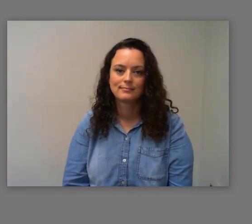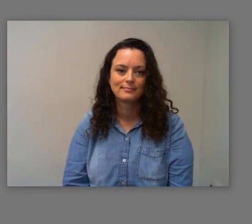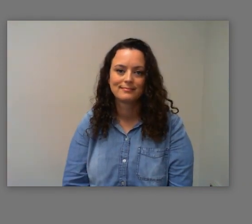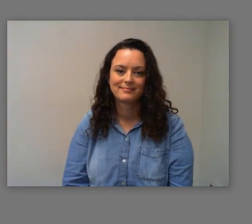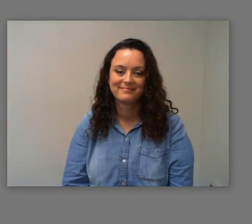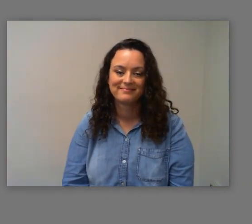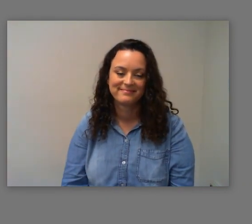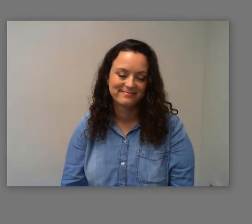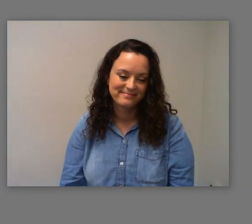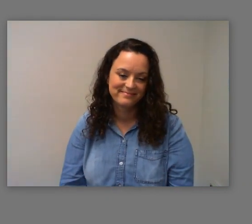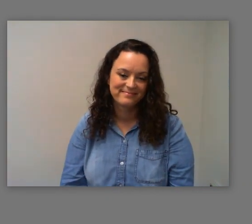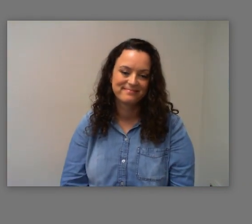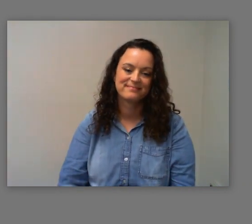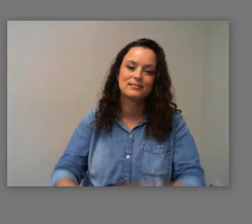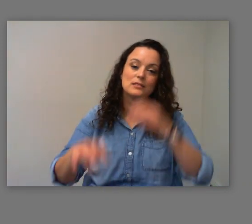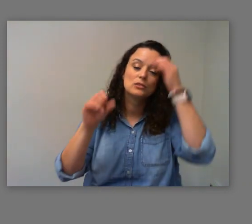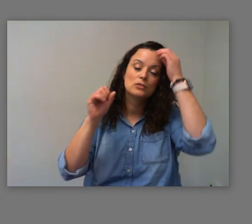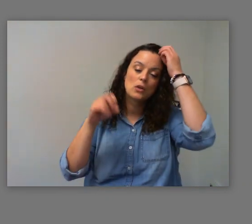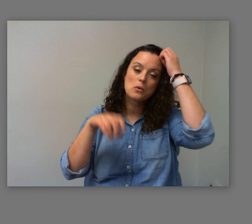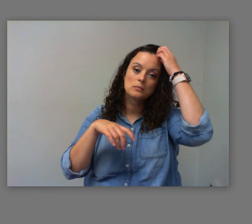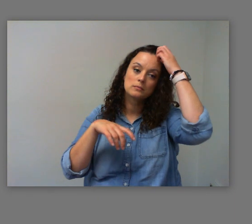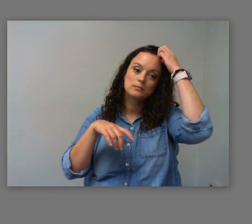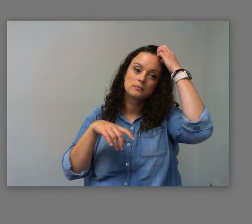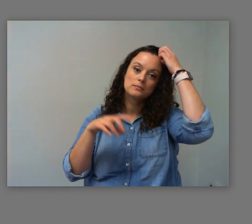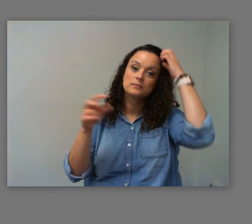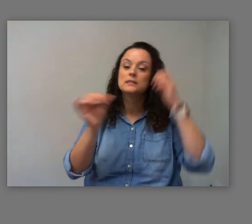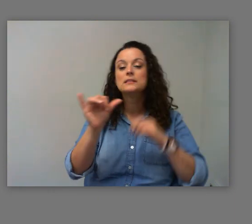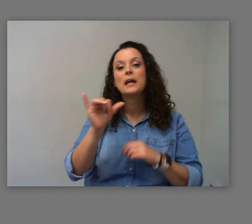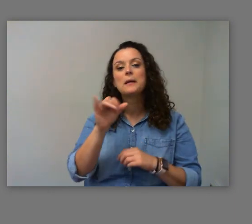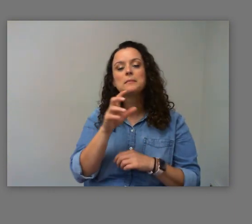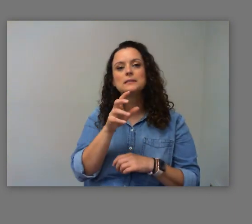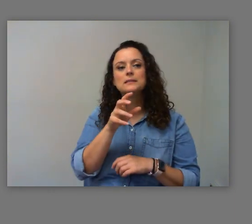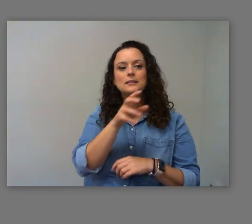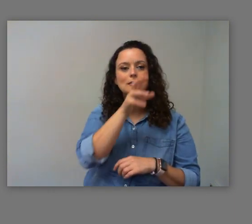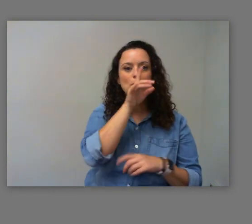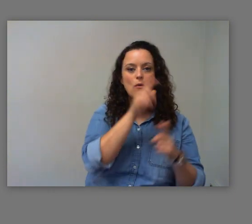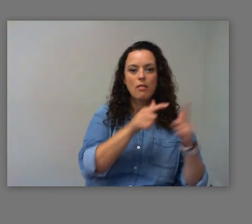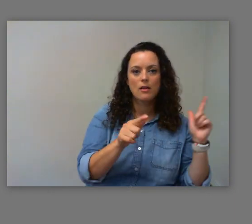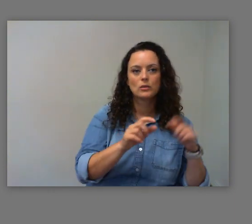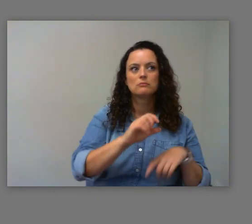false so just like spoken languages um in other countries they use different